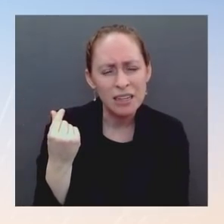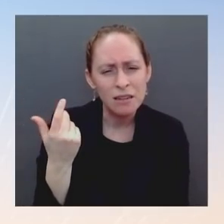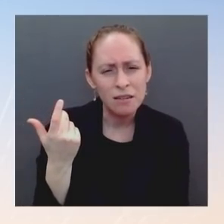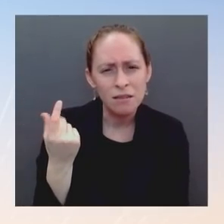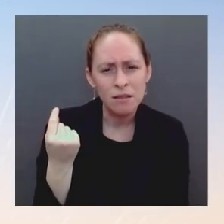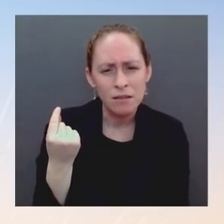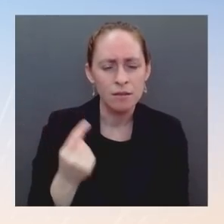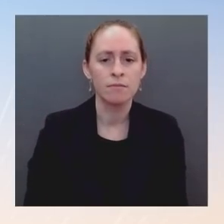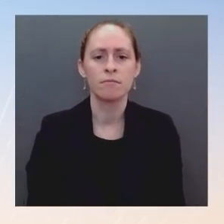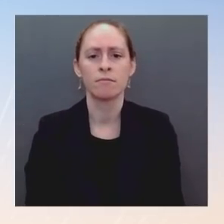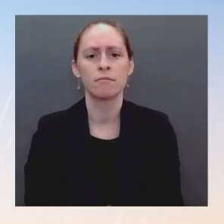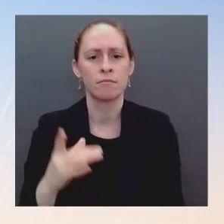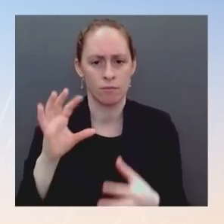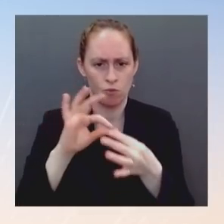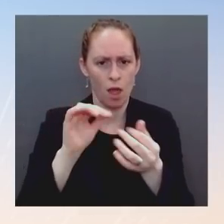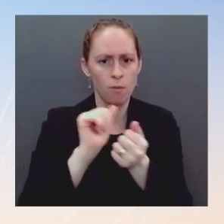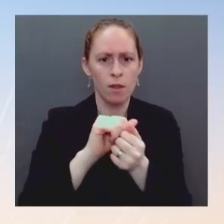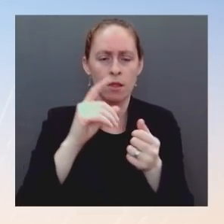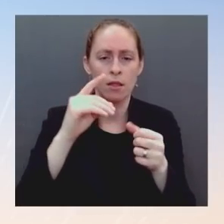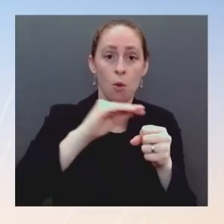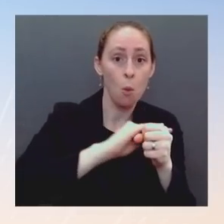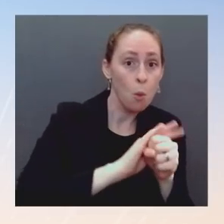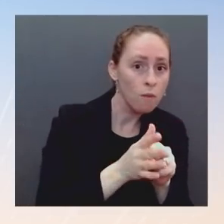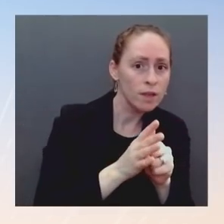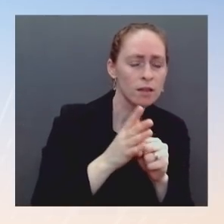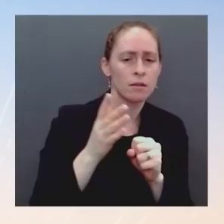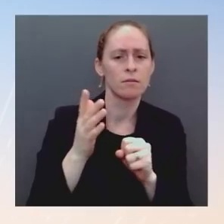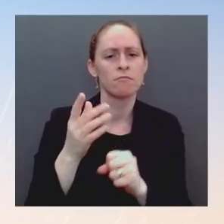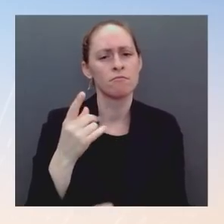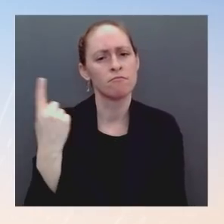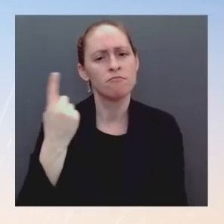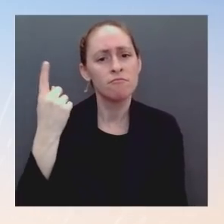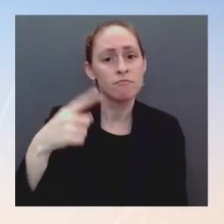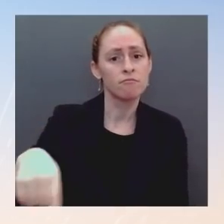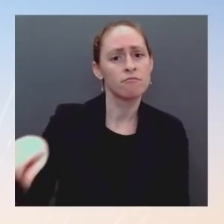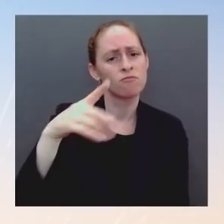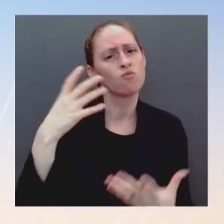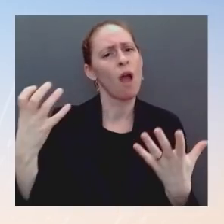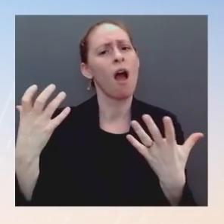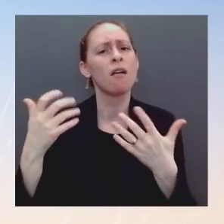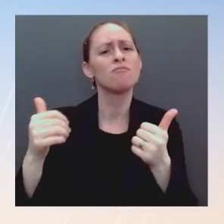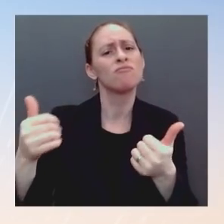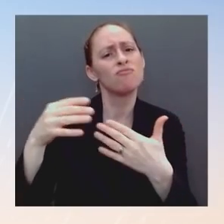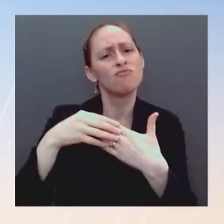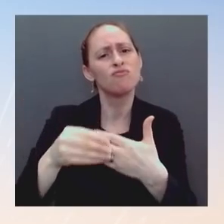They want more flexibility on how they can spend that. Ms. Psaki: Sure. Well, I would say, first, on infrastructure: